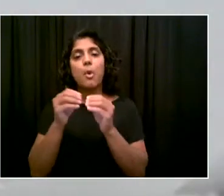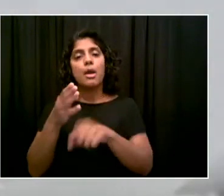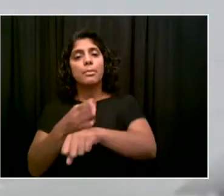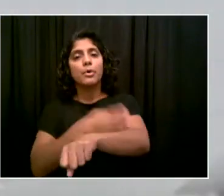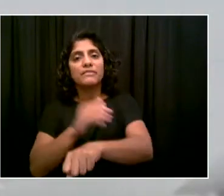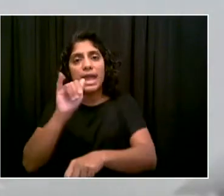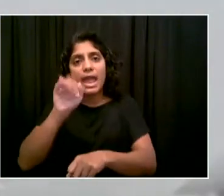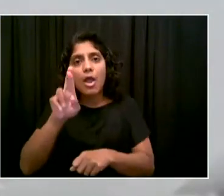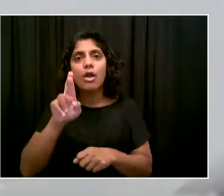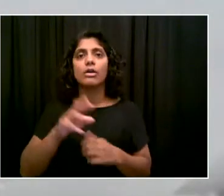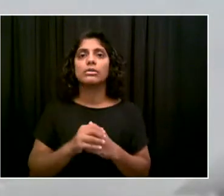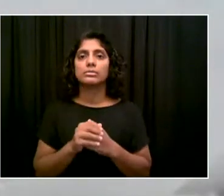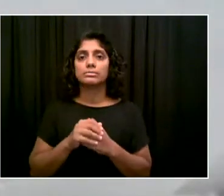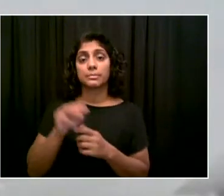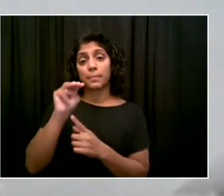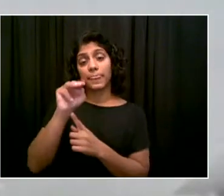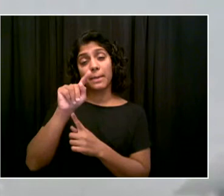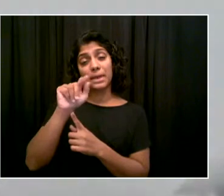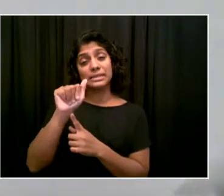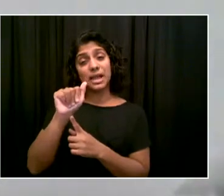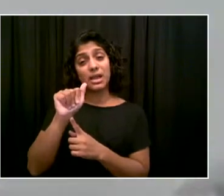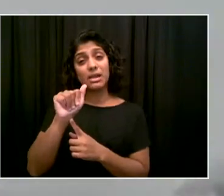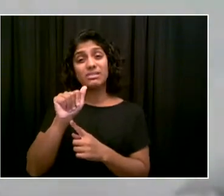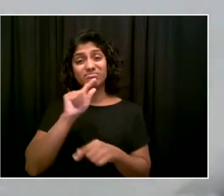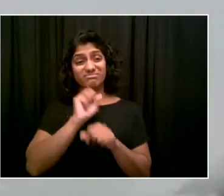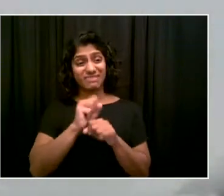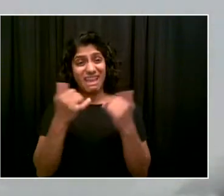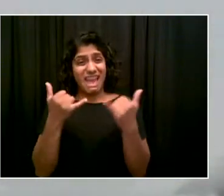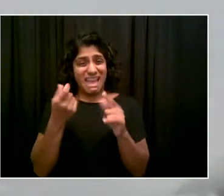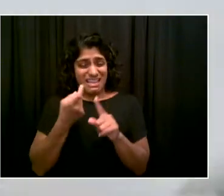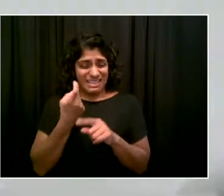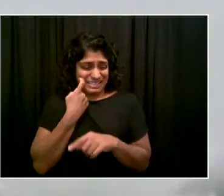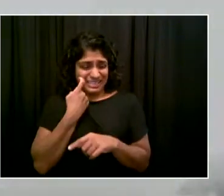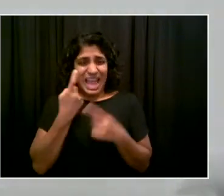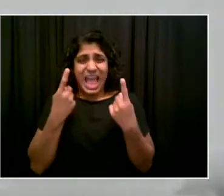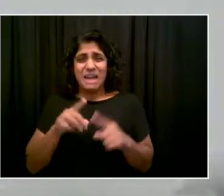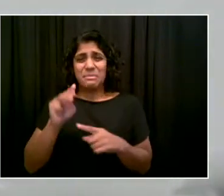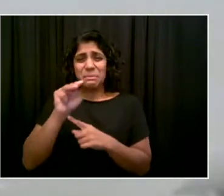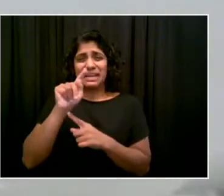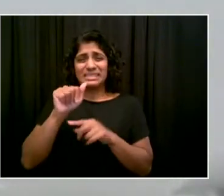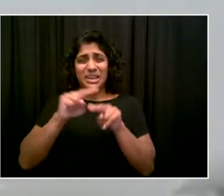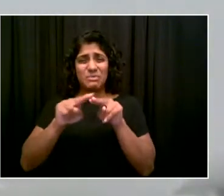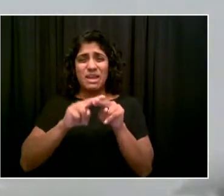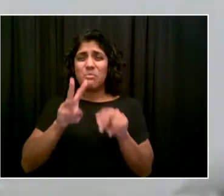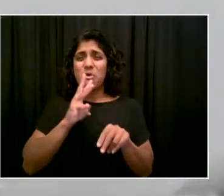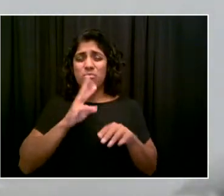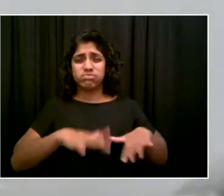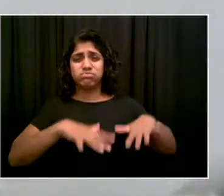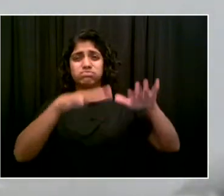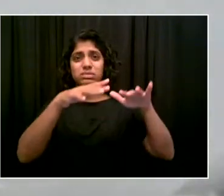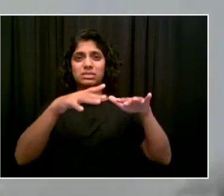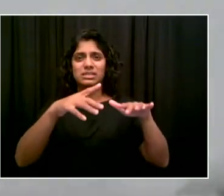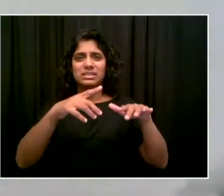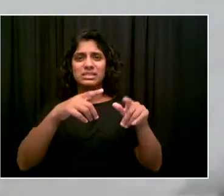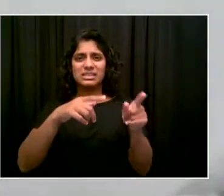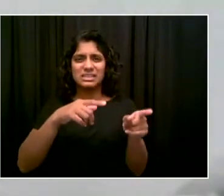SUBWAYS LAST WEEK. OR AS WE AIWT FOR A TRAIN THAT IS DELAYED 20,